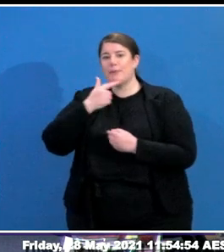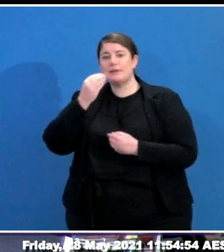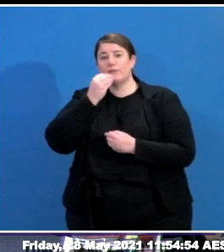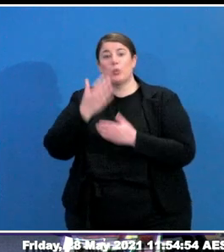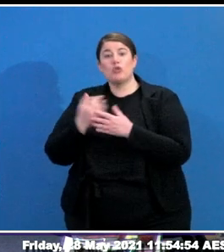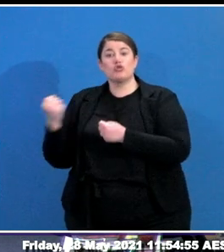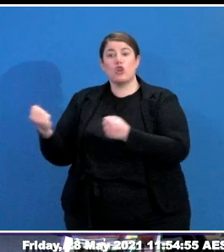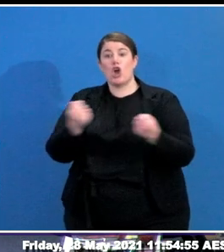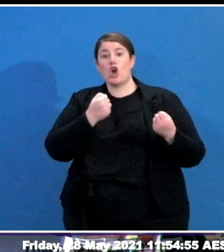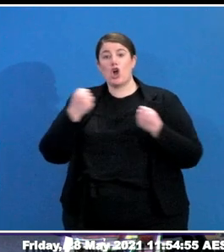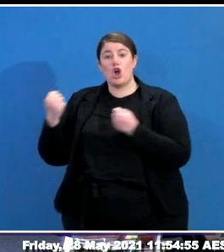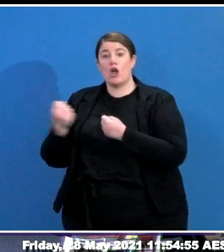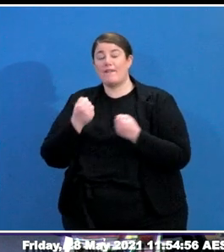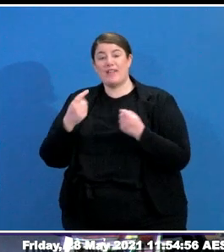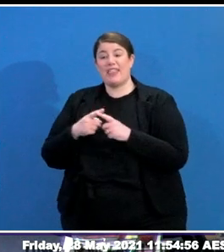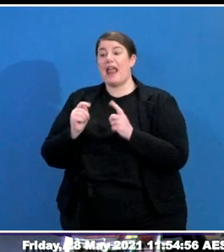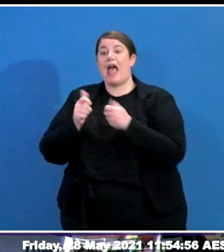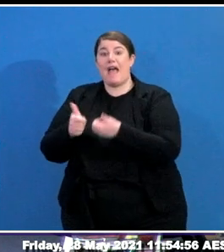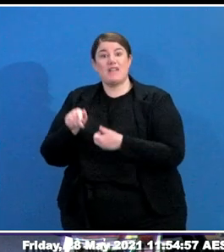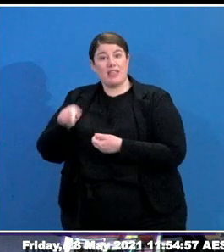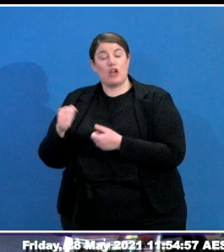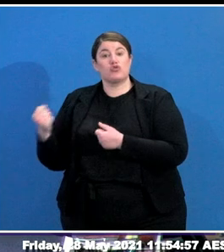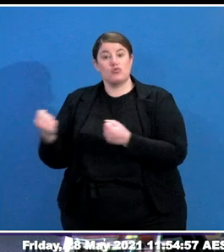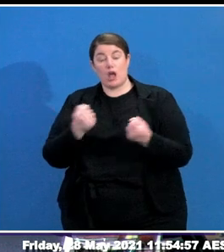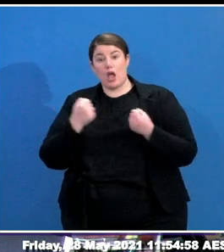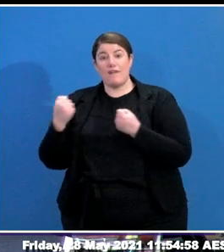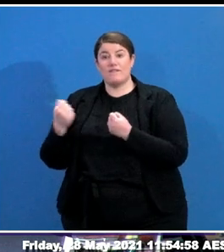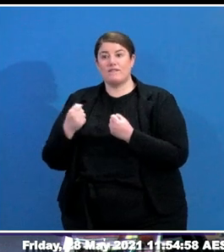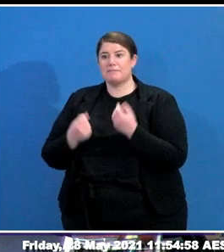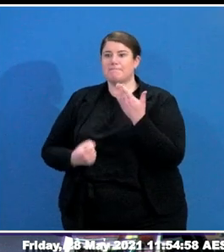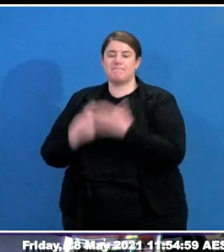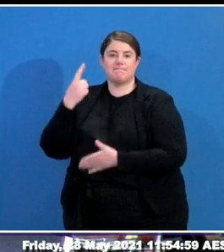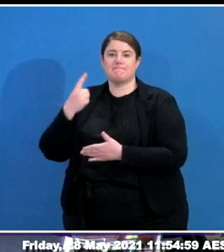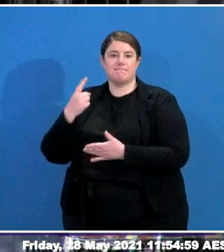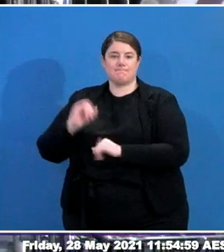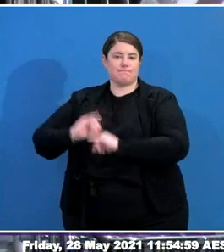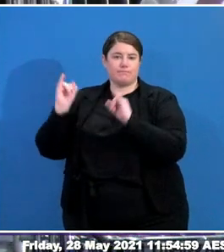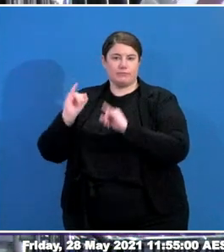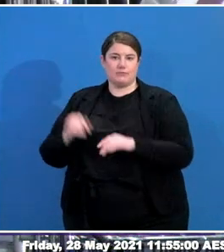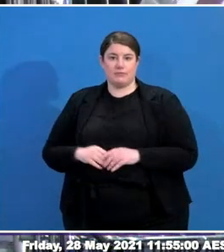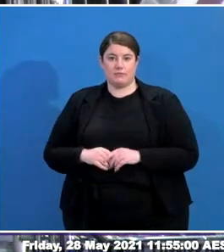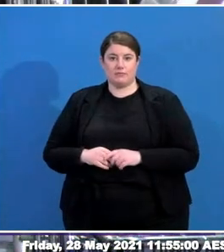then on a subsequent drive some behavioural matters occurred. That's what you were told?